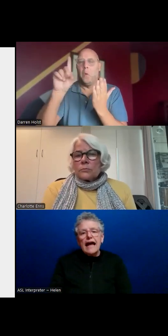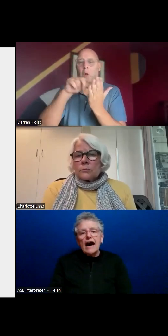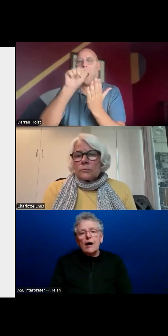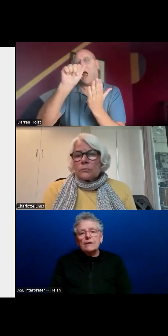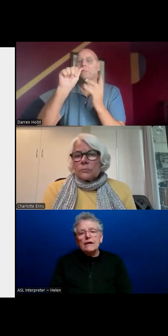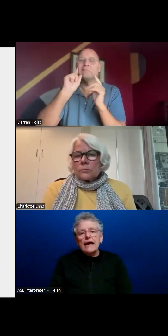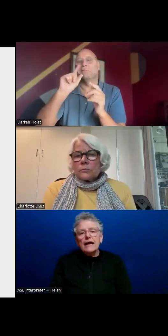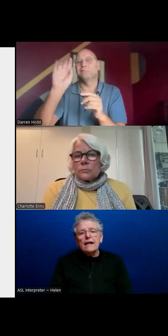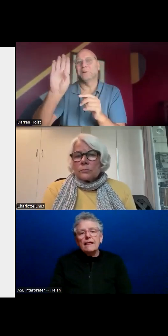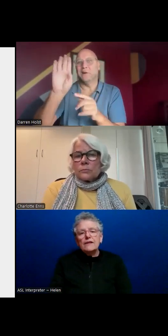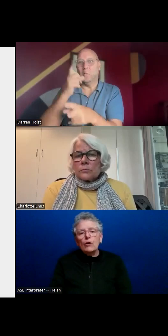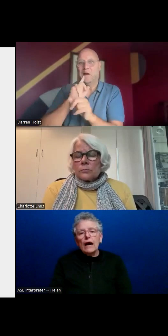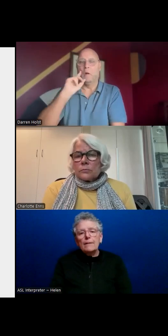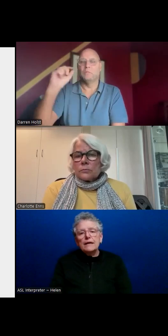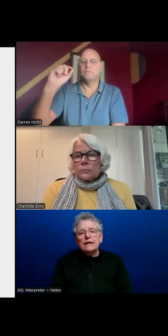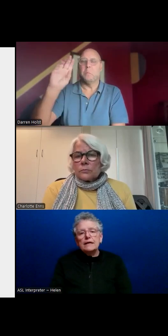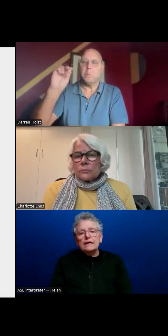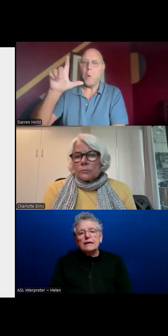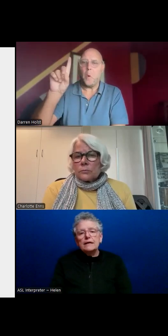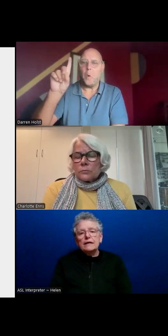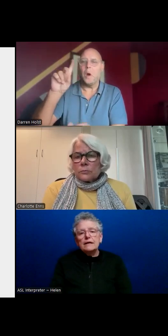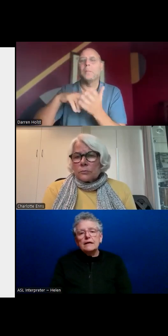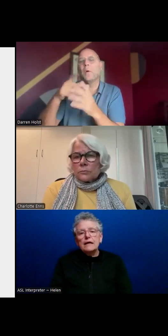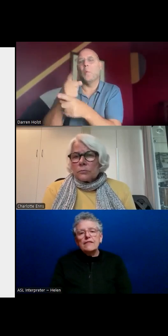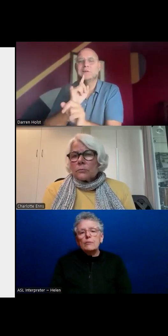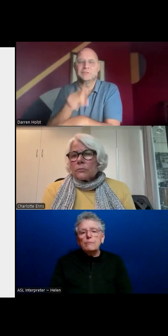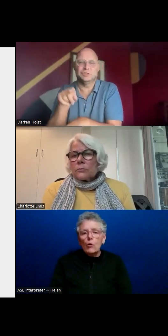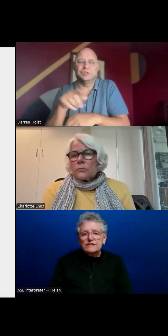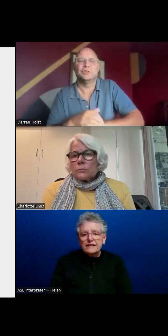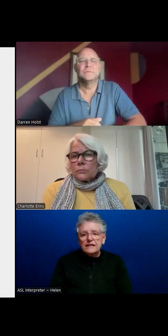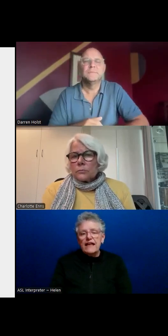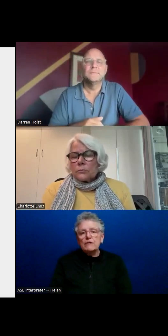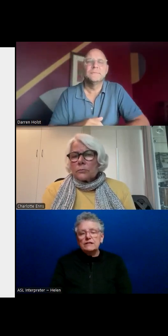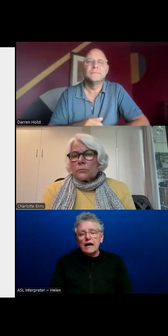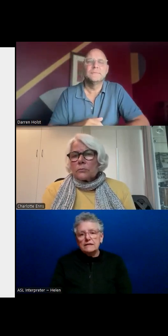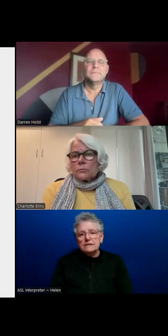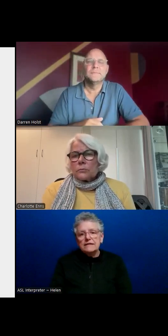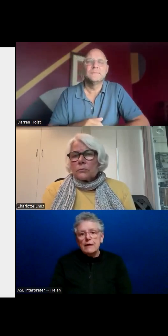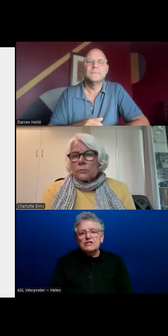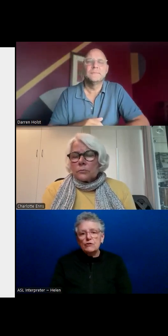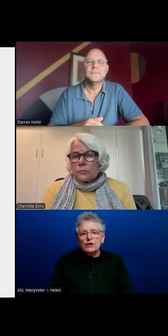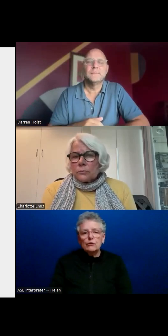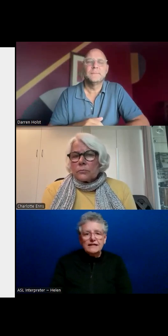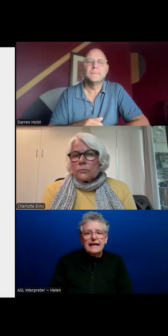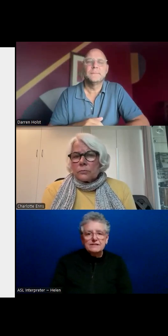the scoring. You know, they're bolded. That would-that would denote